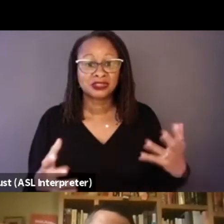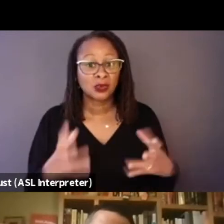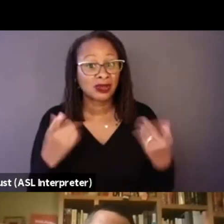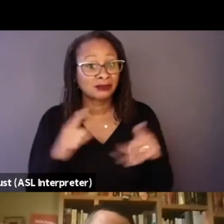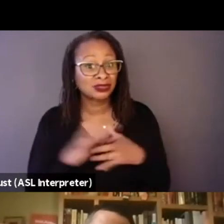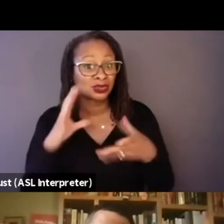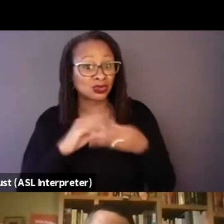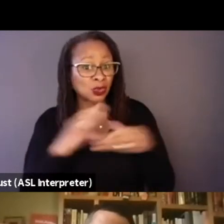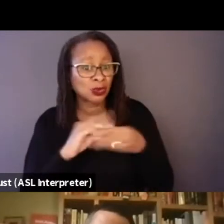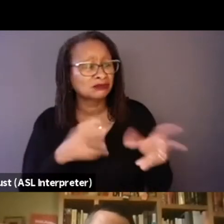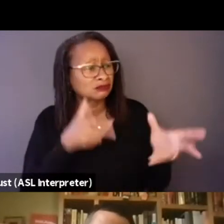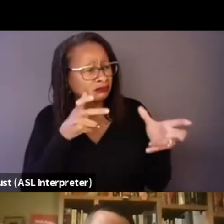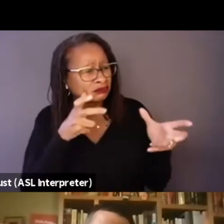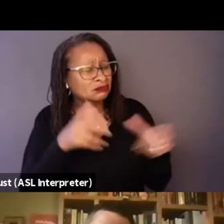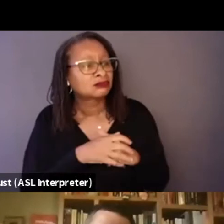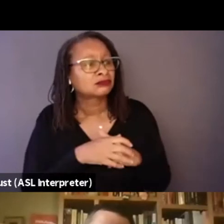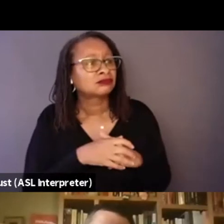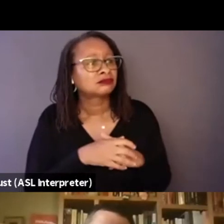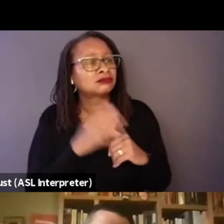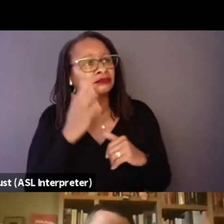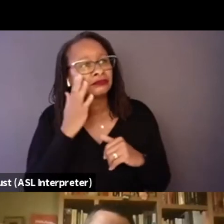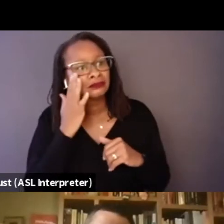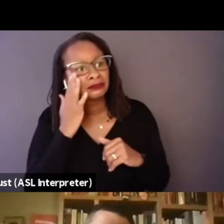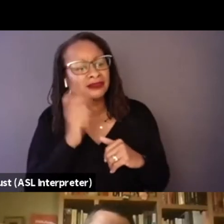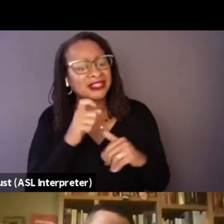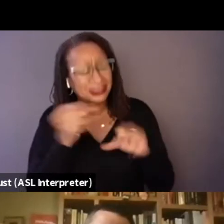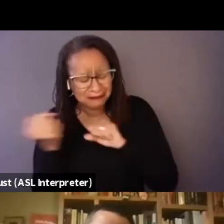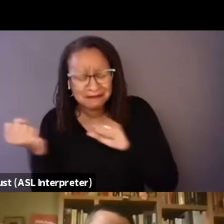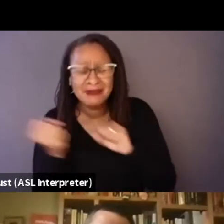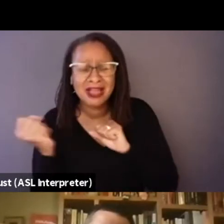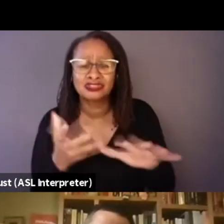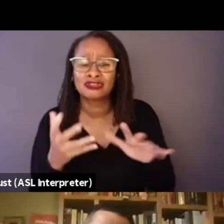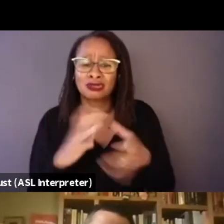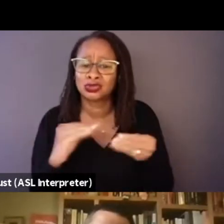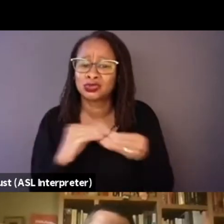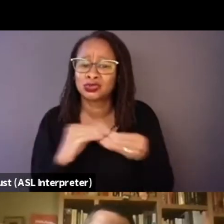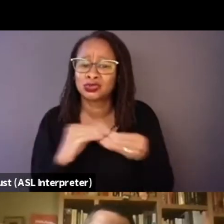and you began to think that it's- there is a magical story or it's an incredible story.